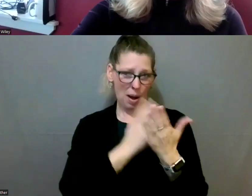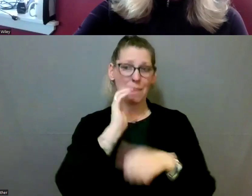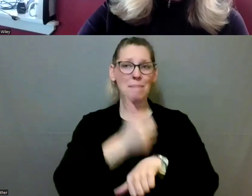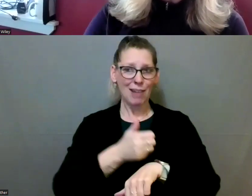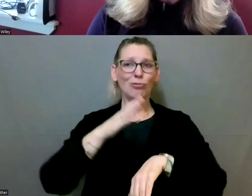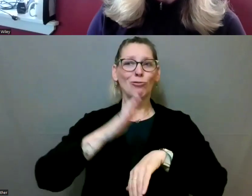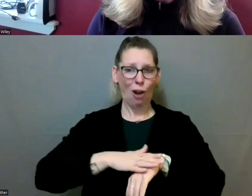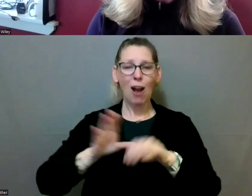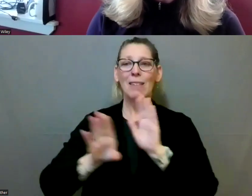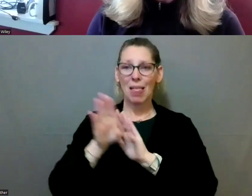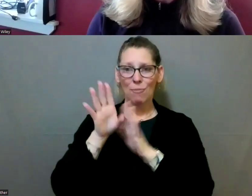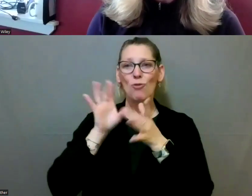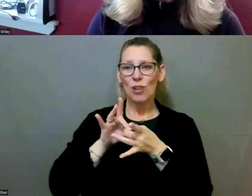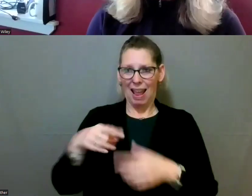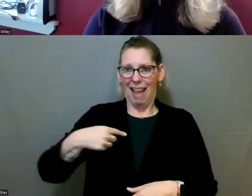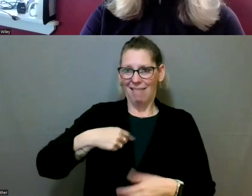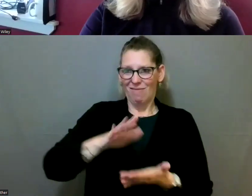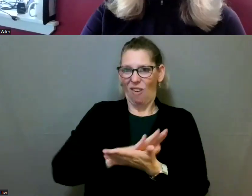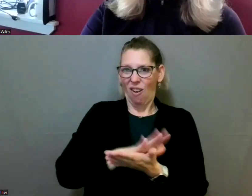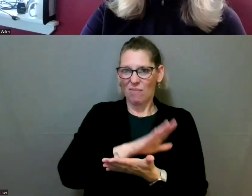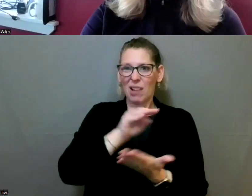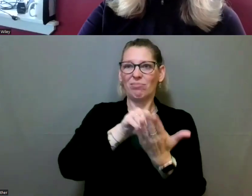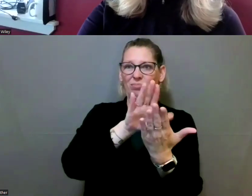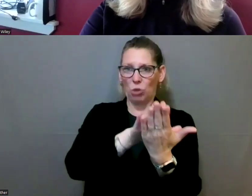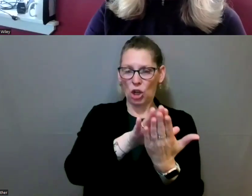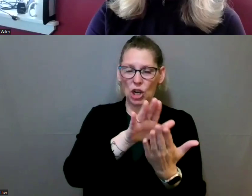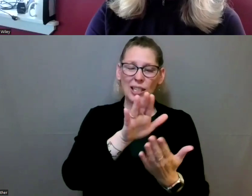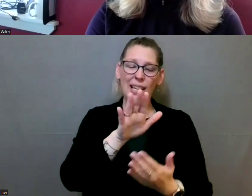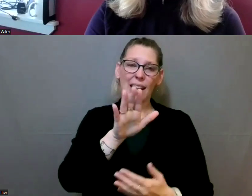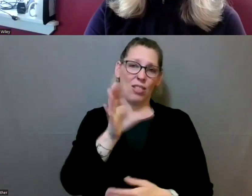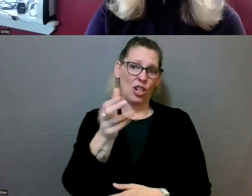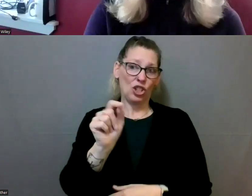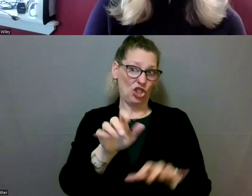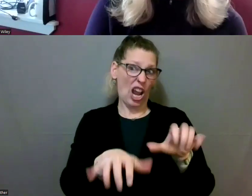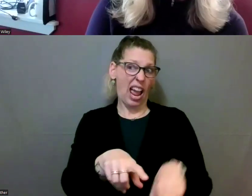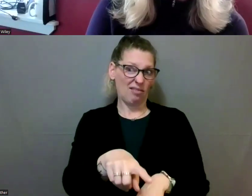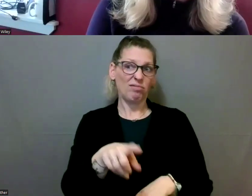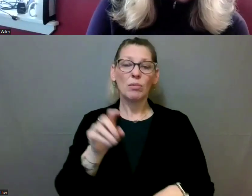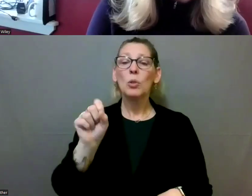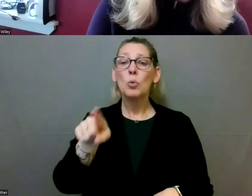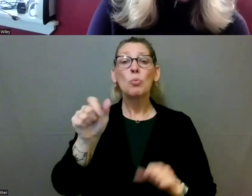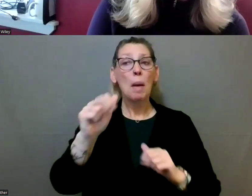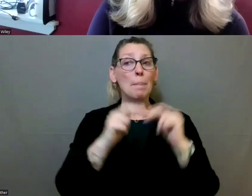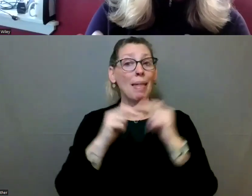is the document that I put in that um in the chat so basically you can build your own from